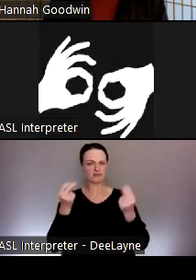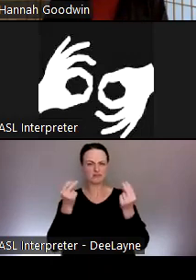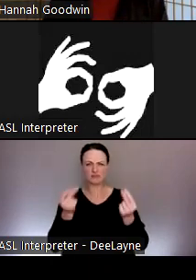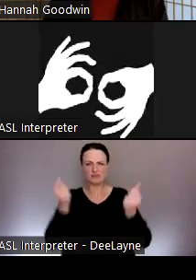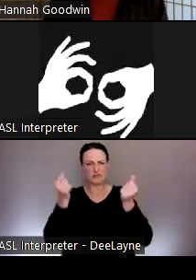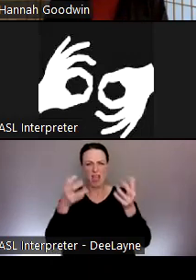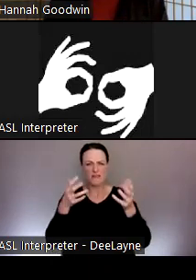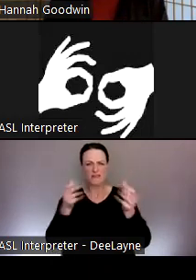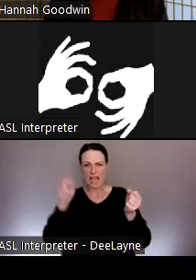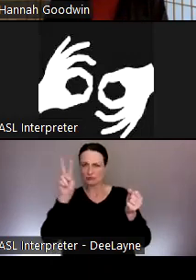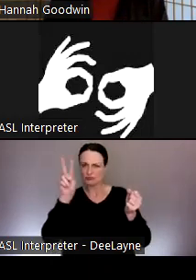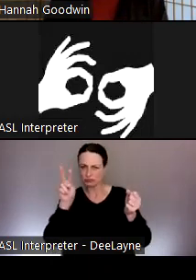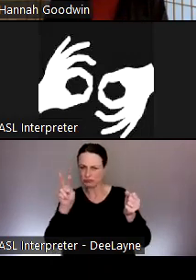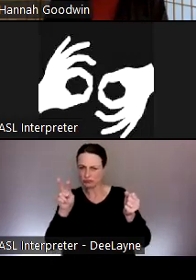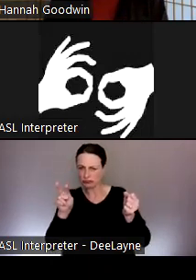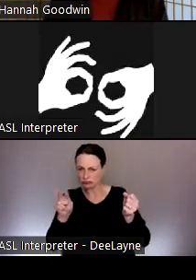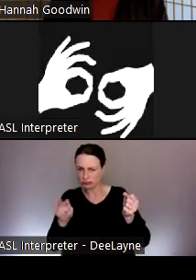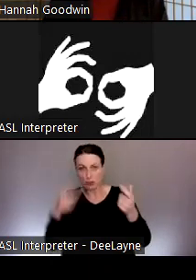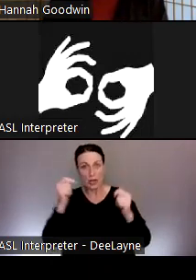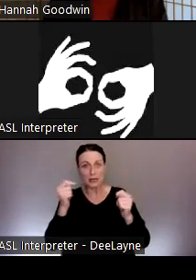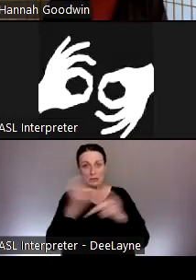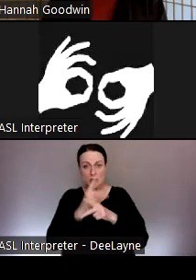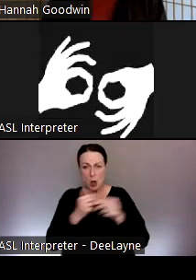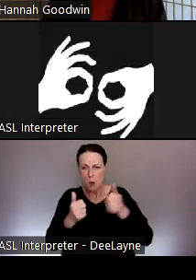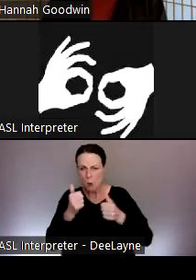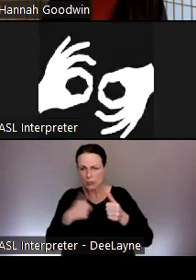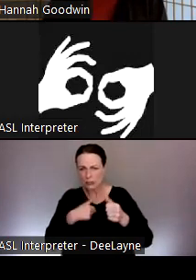to make a decision about where I'm gonna go.